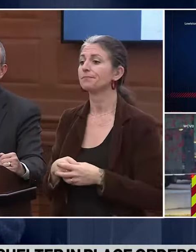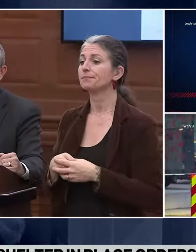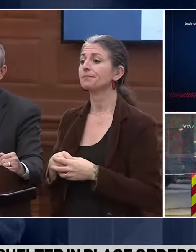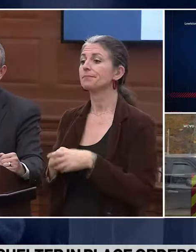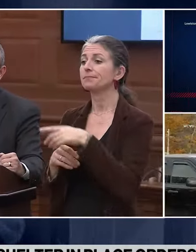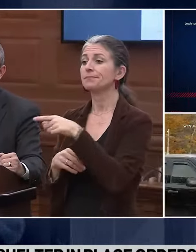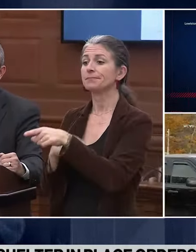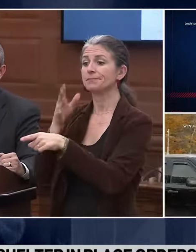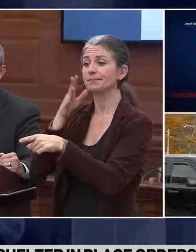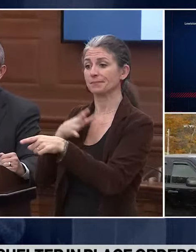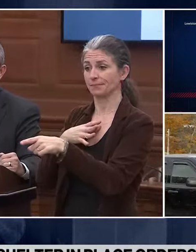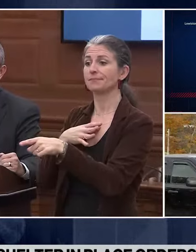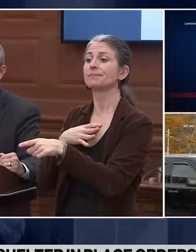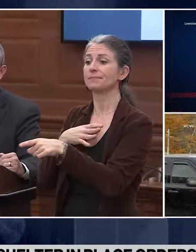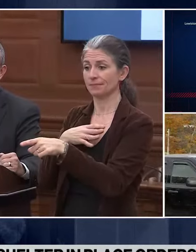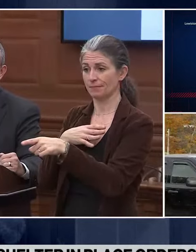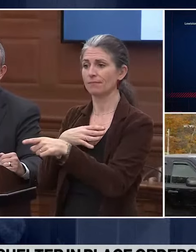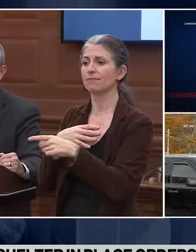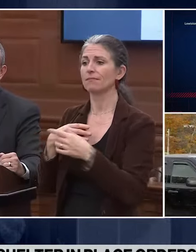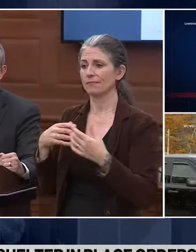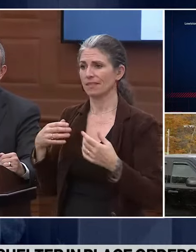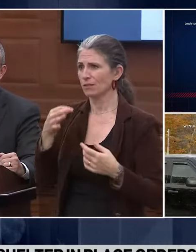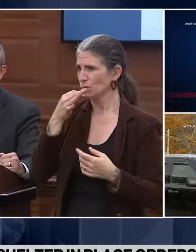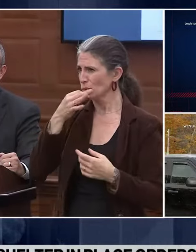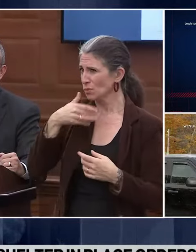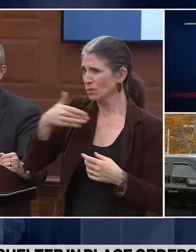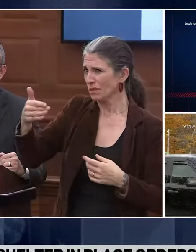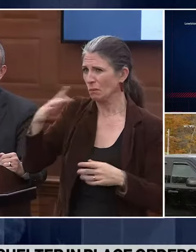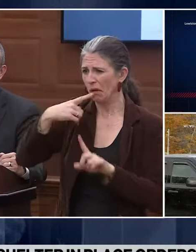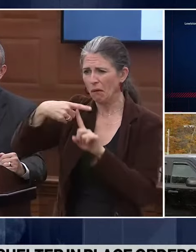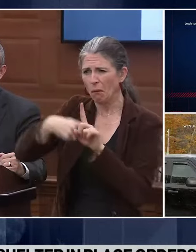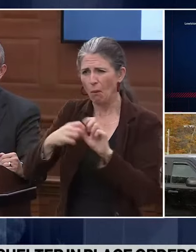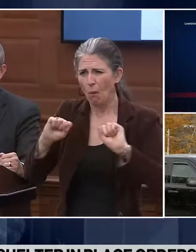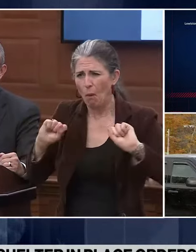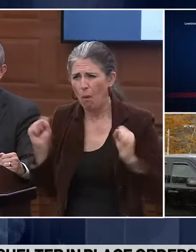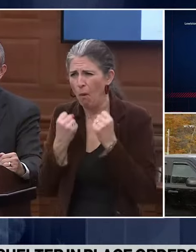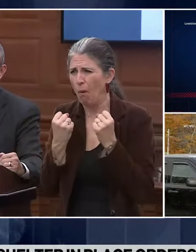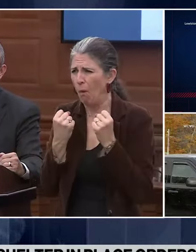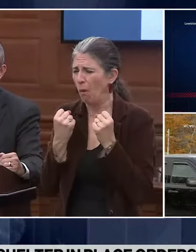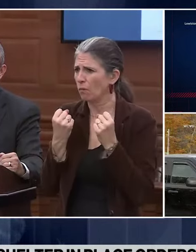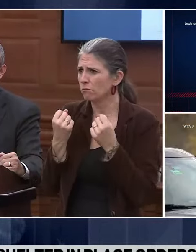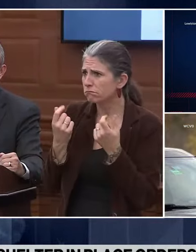AS POSSIBLE. AND I'M SORRY FOR WAITING AHEAD I THE END OF THIS WEEK